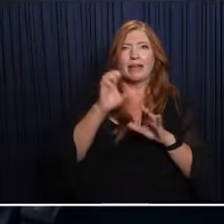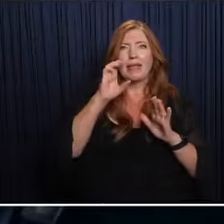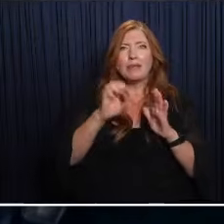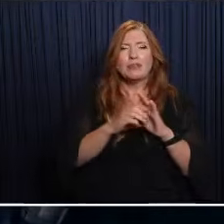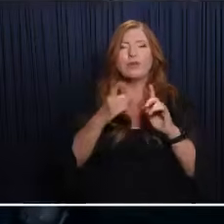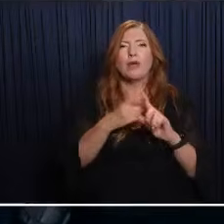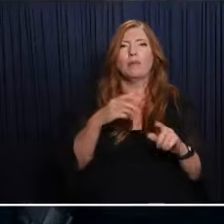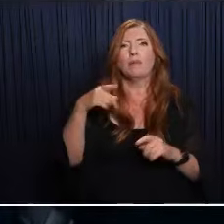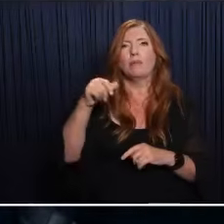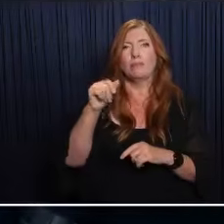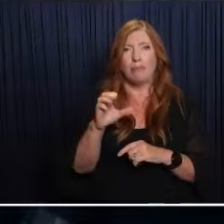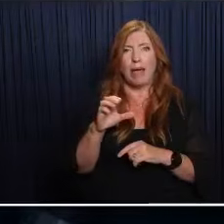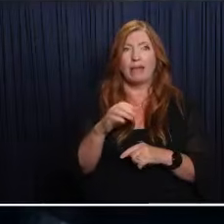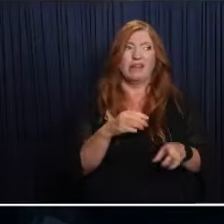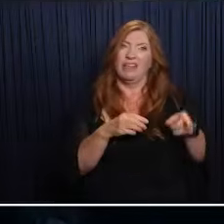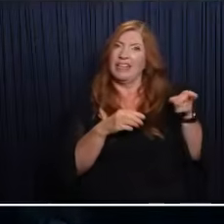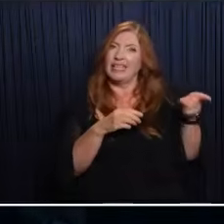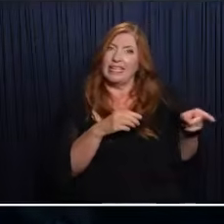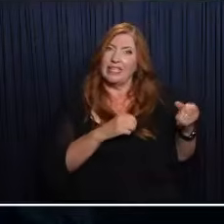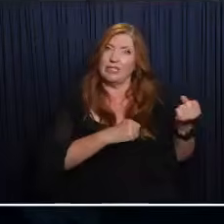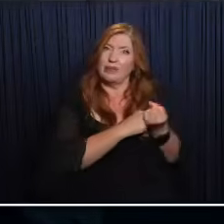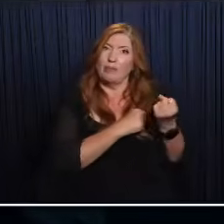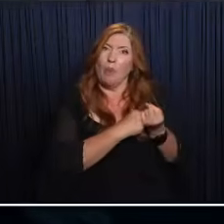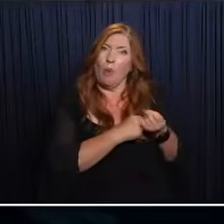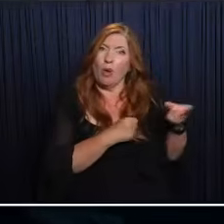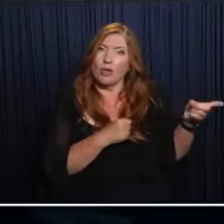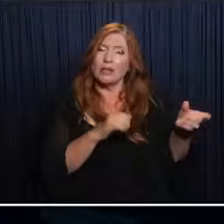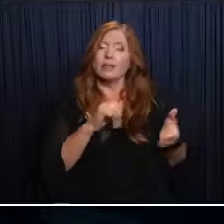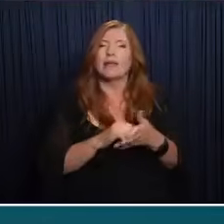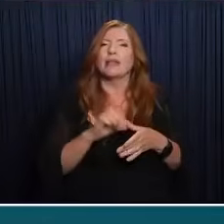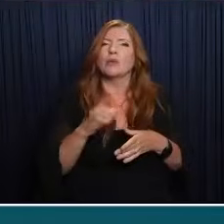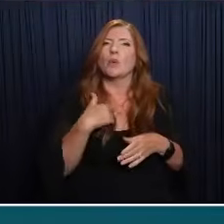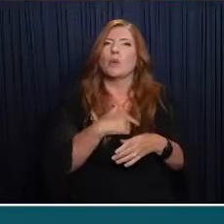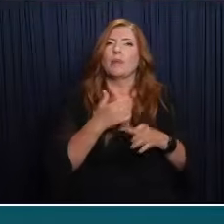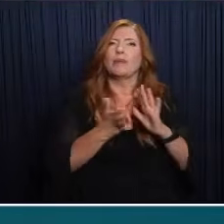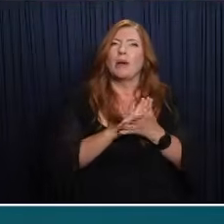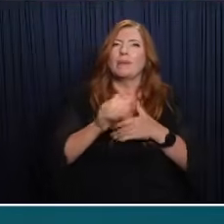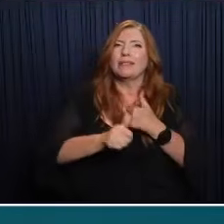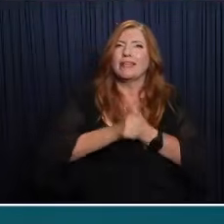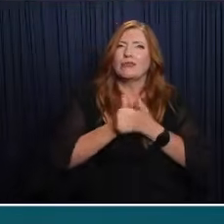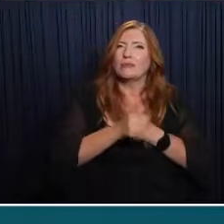THAT IS NOT A PHOTO OF ME.